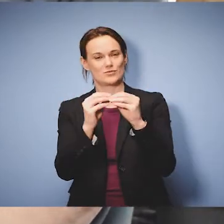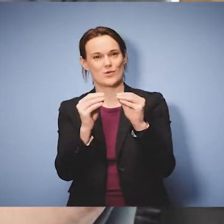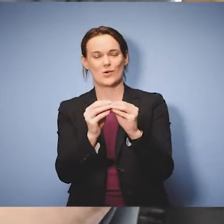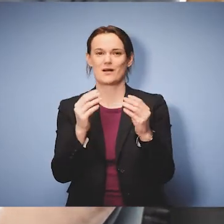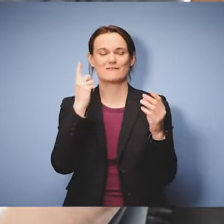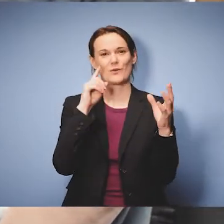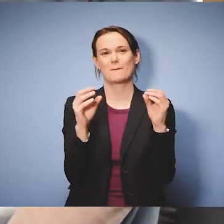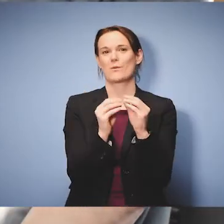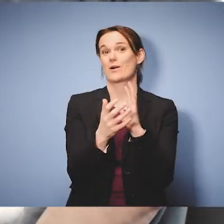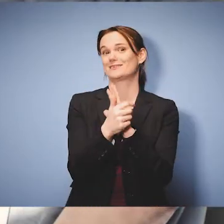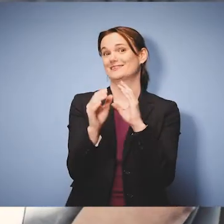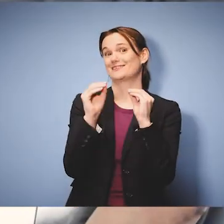for some more DIY skills.